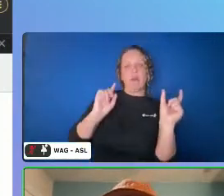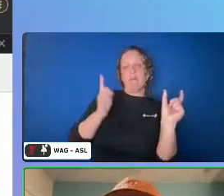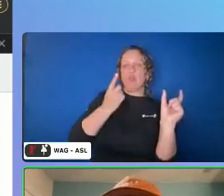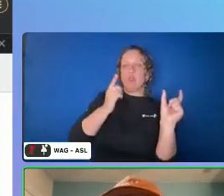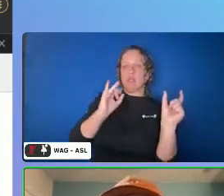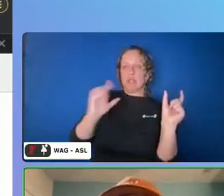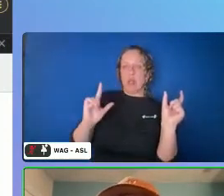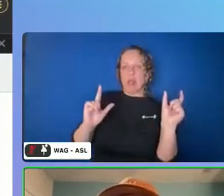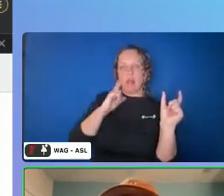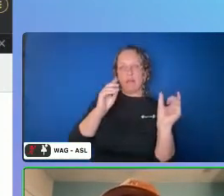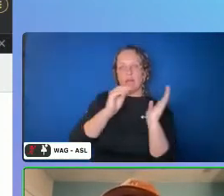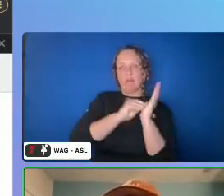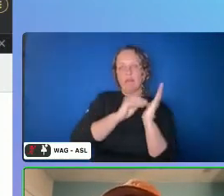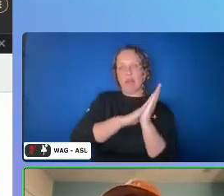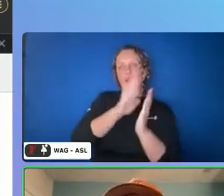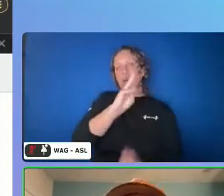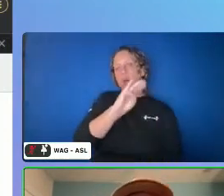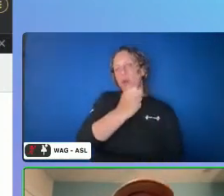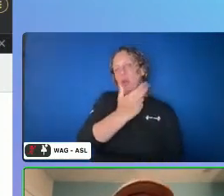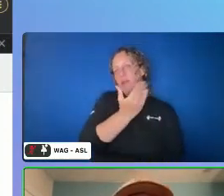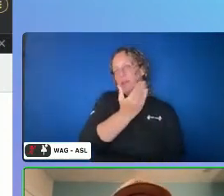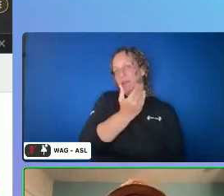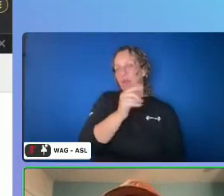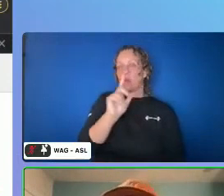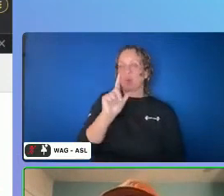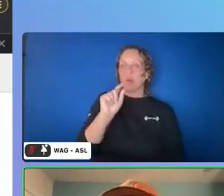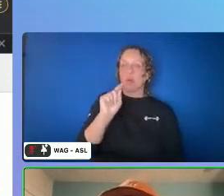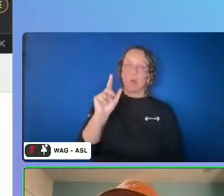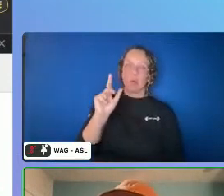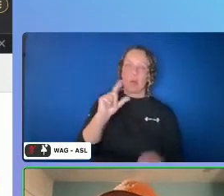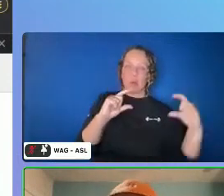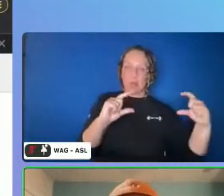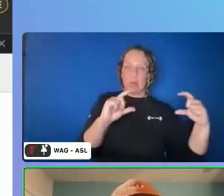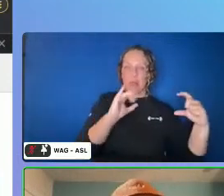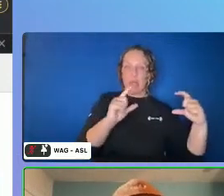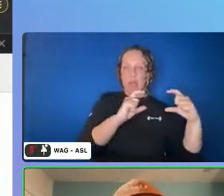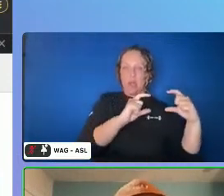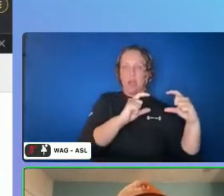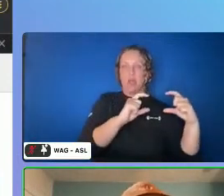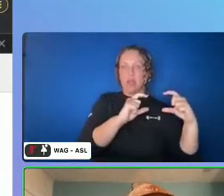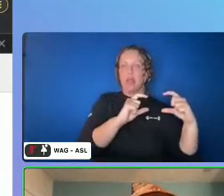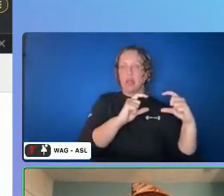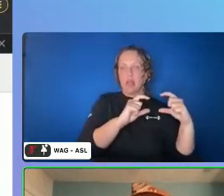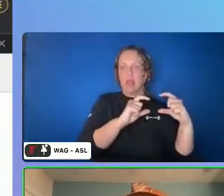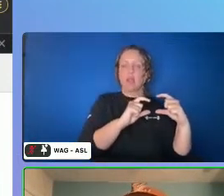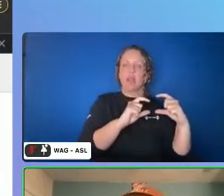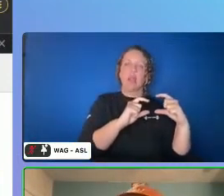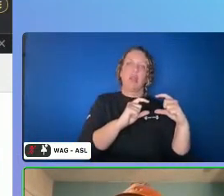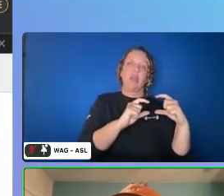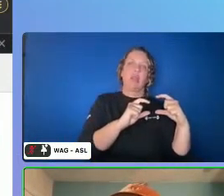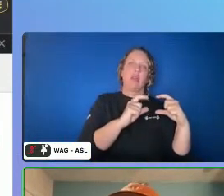This is the March 15th, 2023 cell, and I can talk toggle highlight on and off.